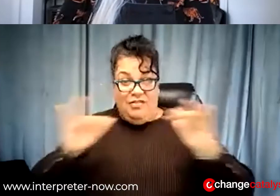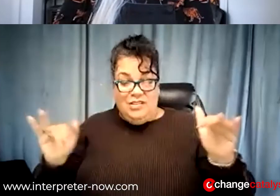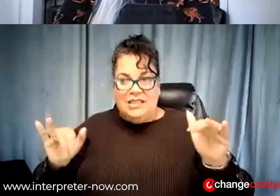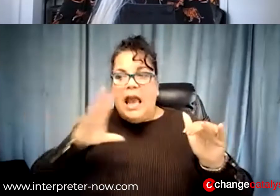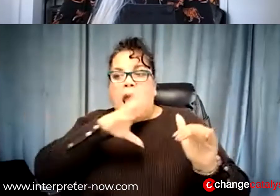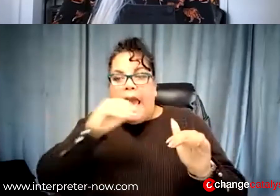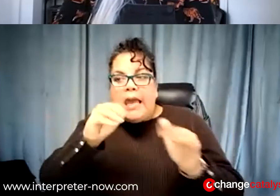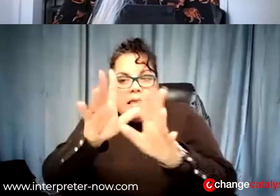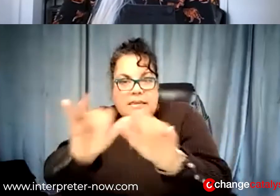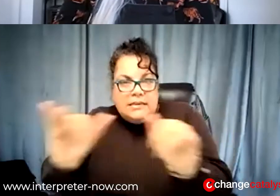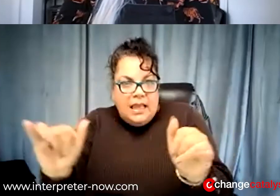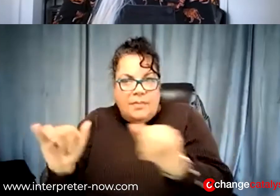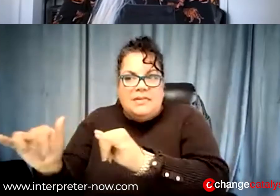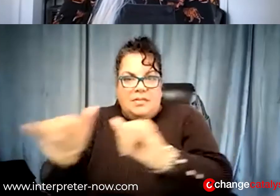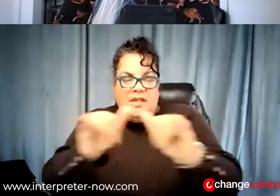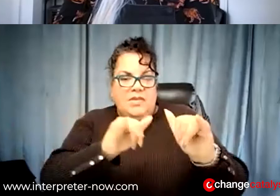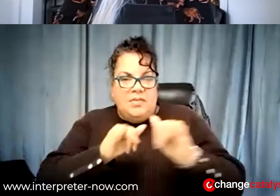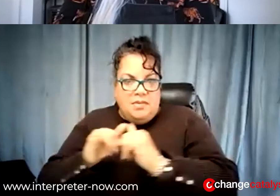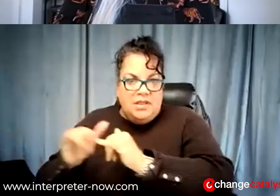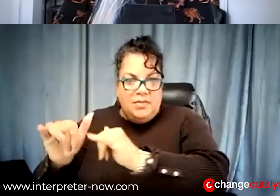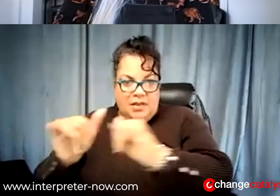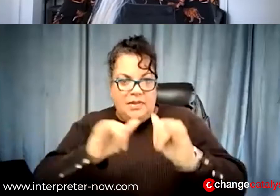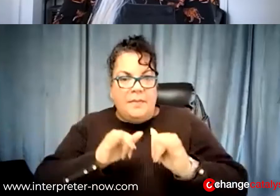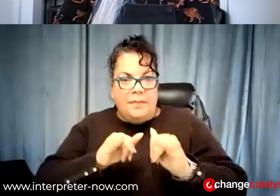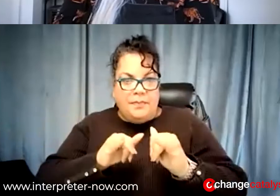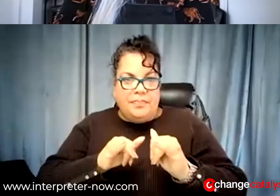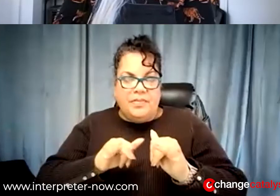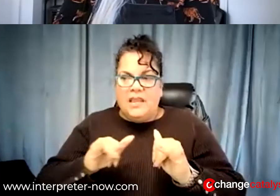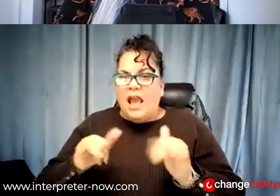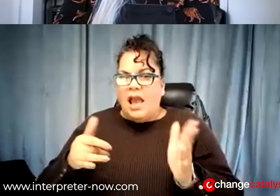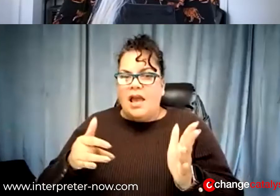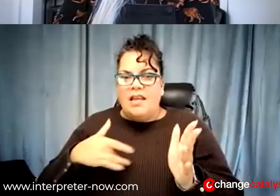And a lot of those commonalities are that we've been held back by different systems